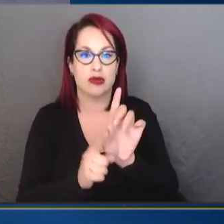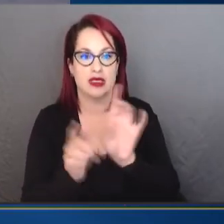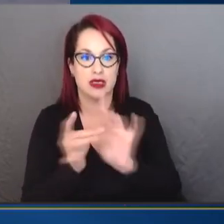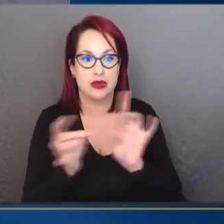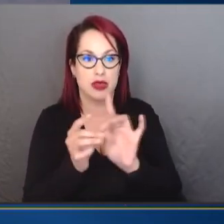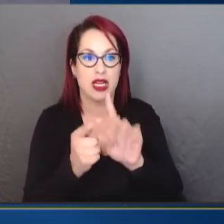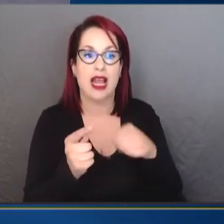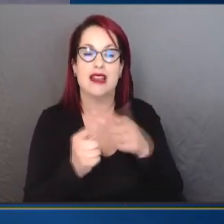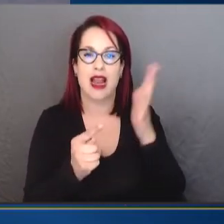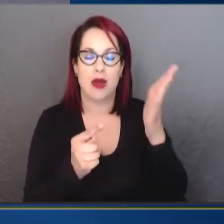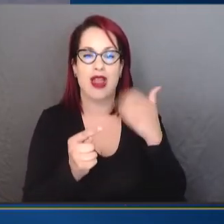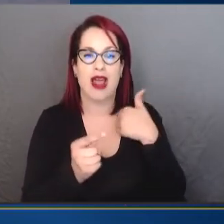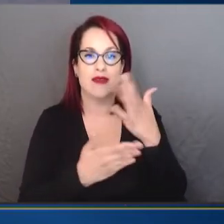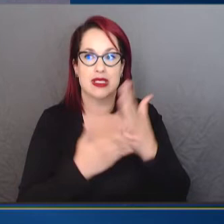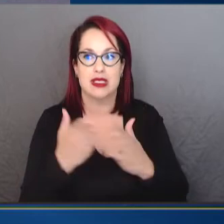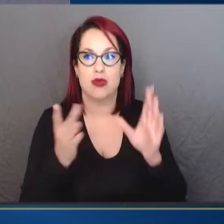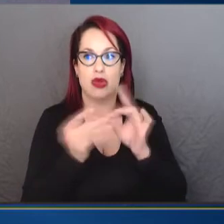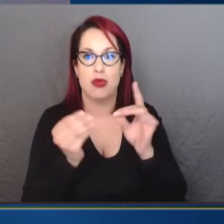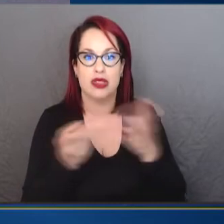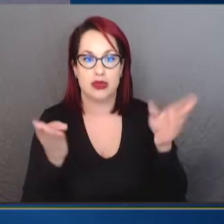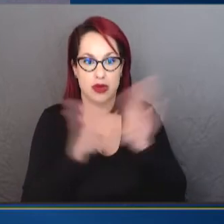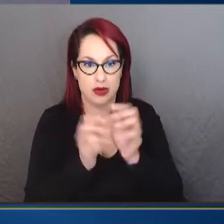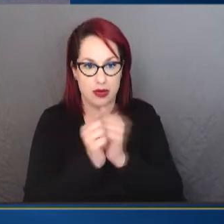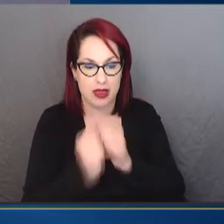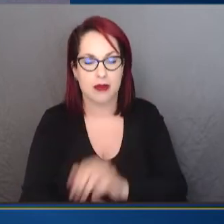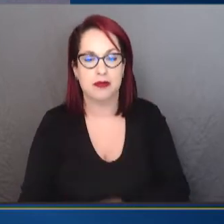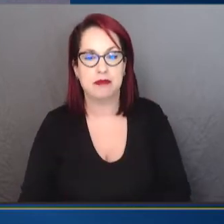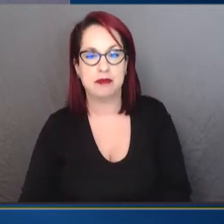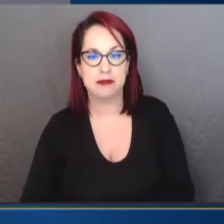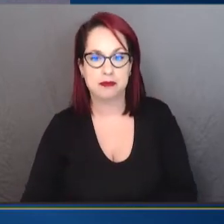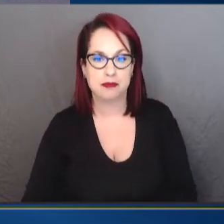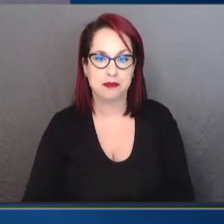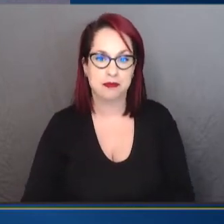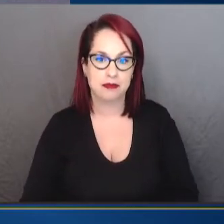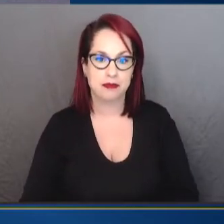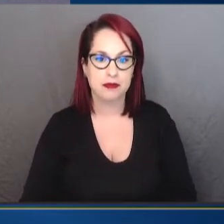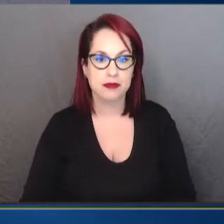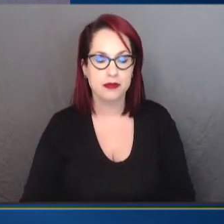Secretary Xavier Becerra: